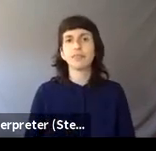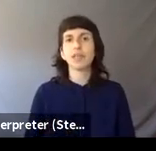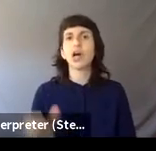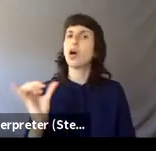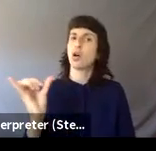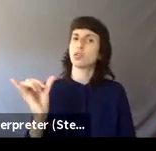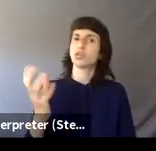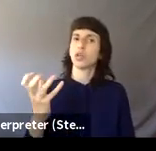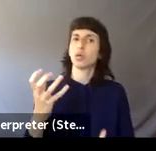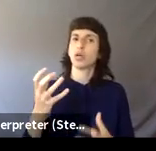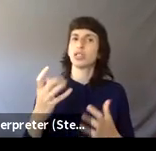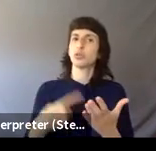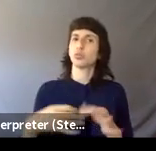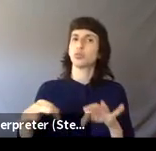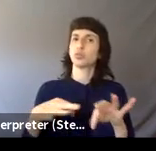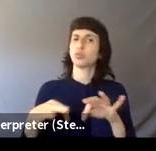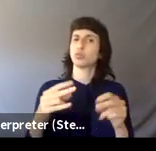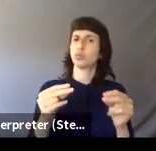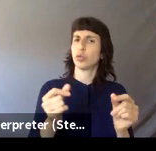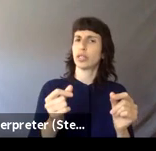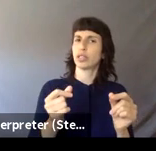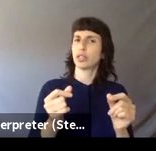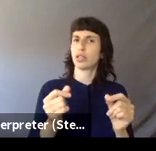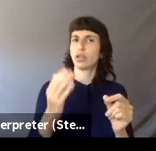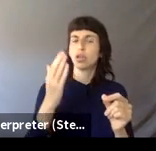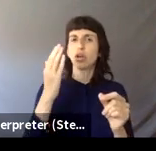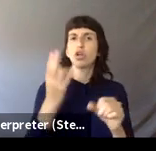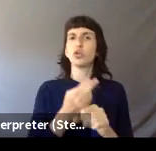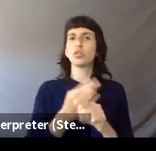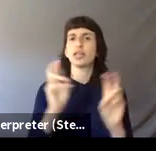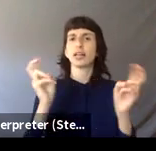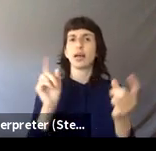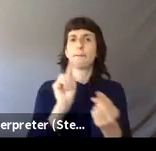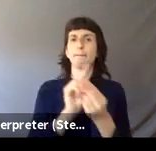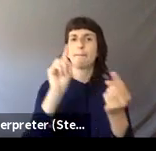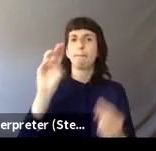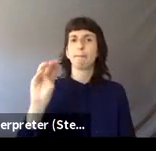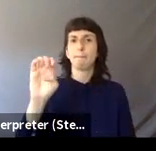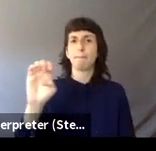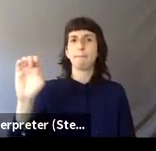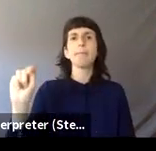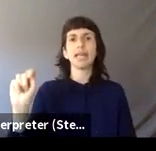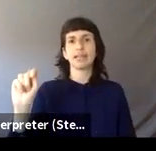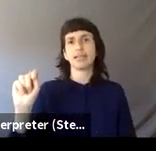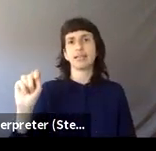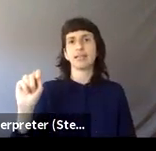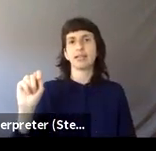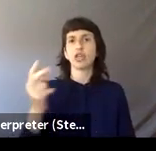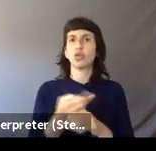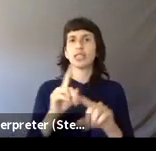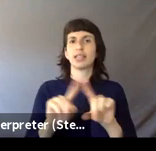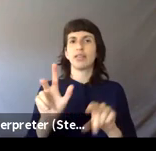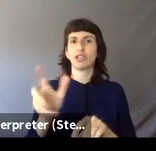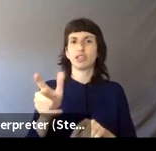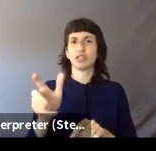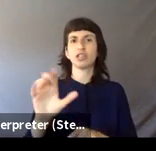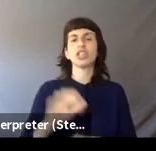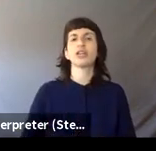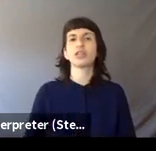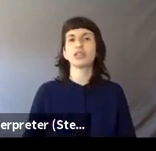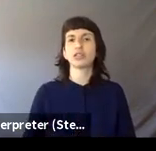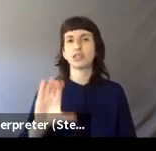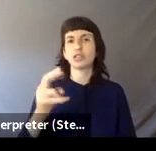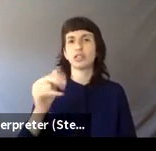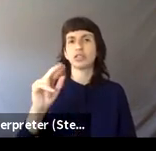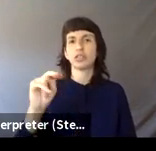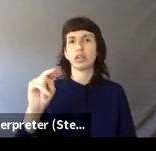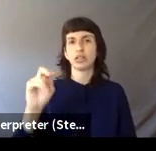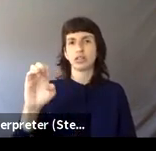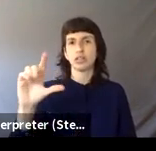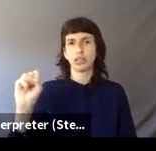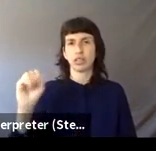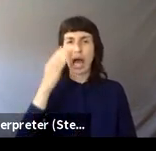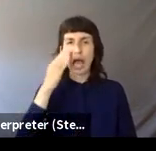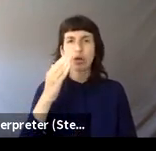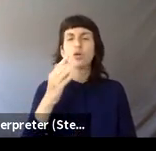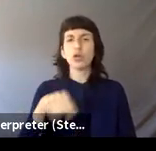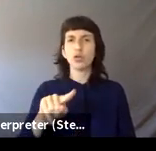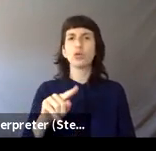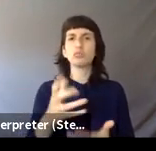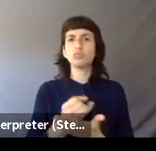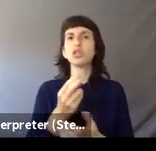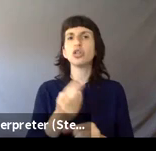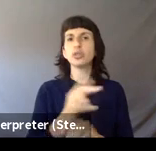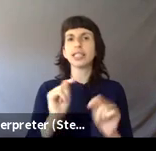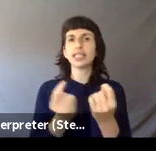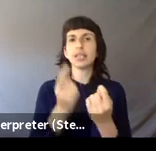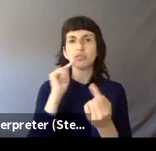with the district to see if that's what they plan on doing, or up to you to decide how you manage teams year after year.